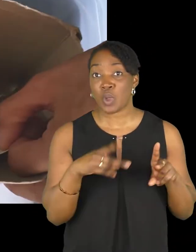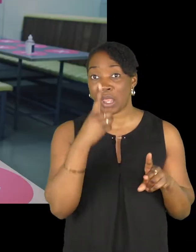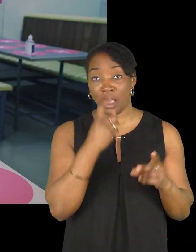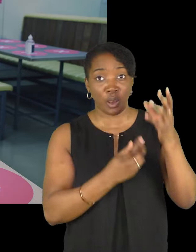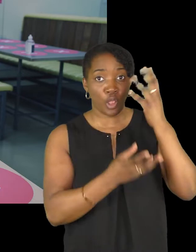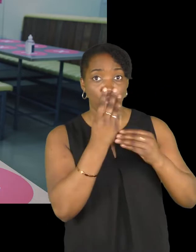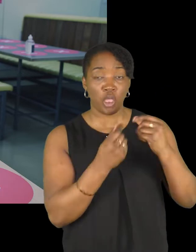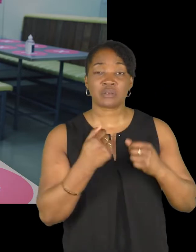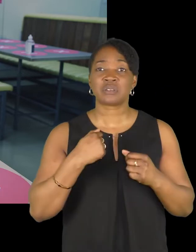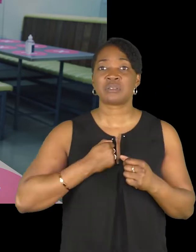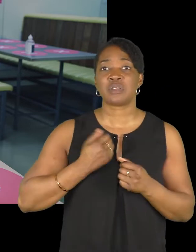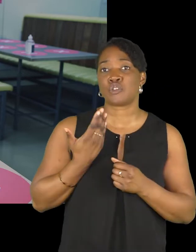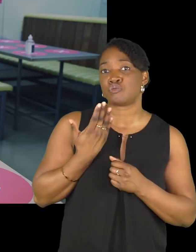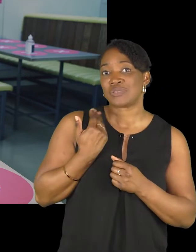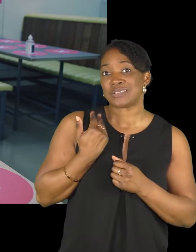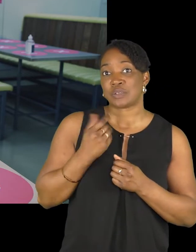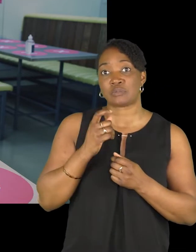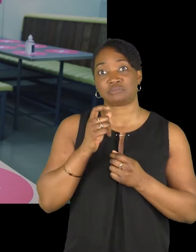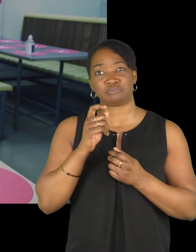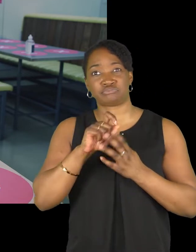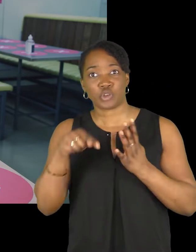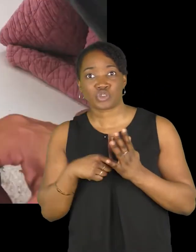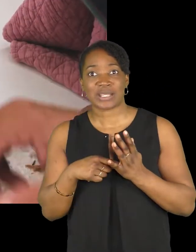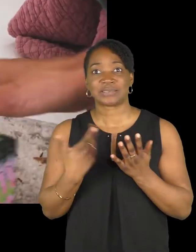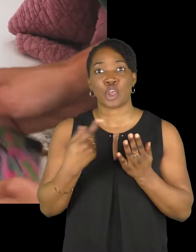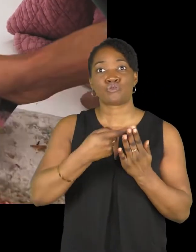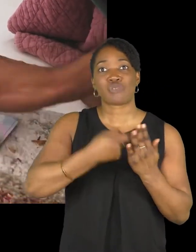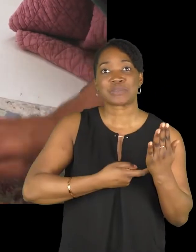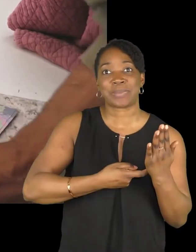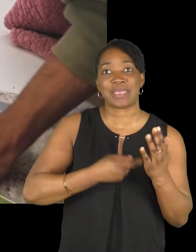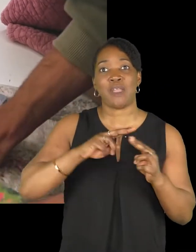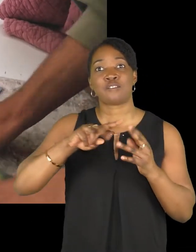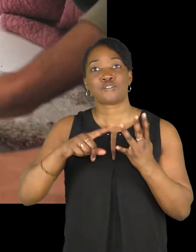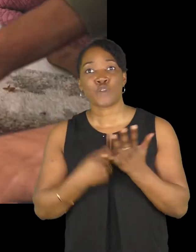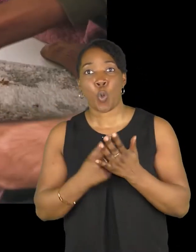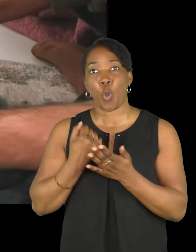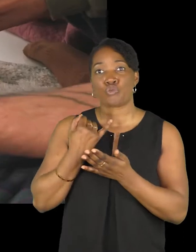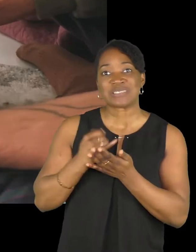So my most recent project is 'Recipes for Resistance'. It's a form of a publication,